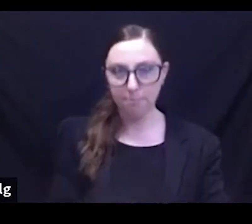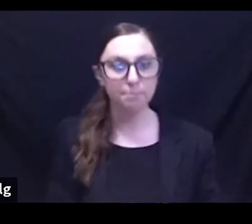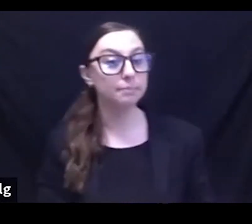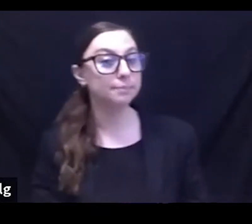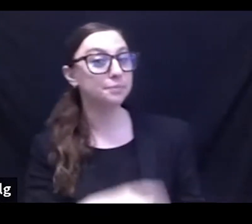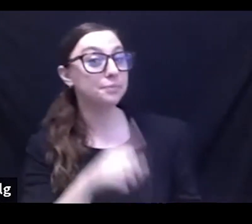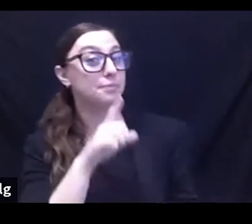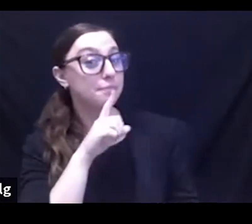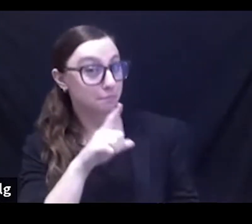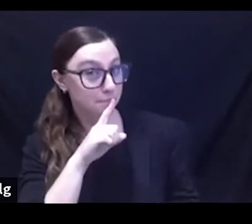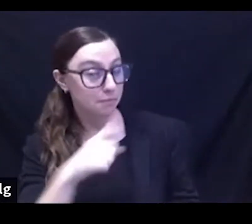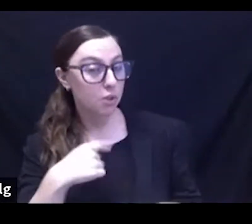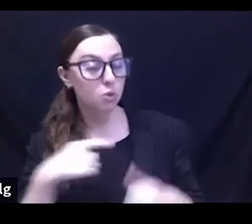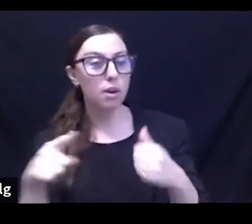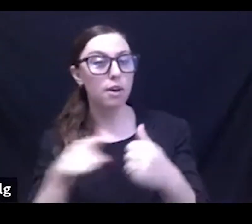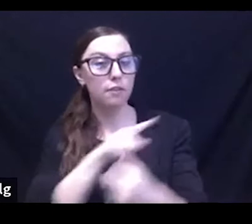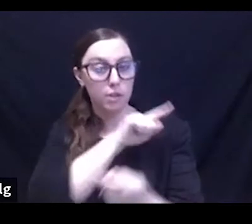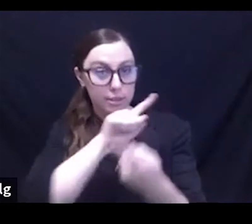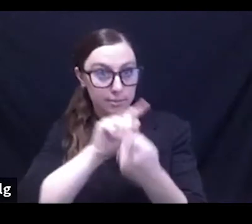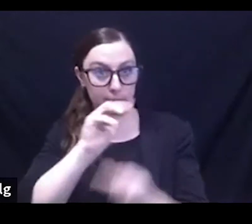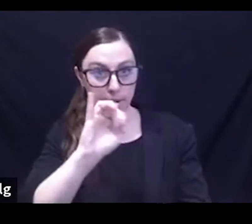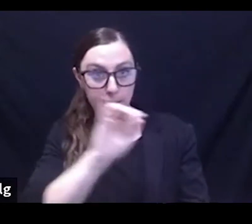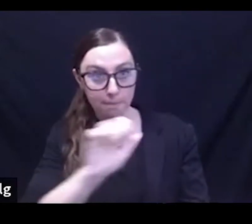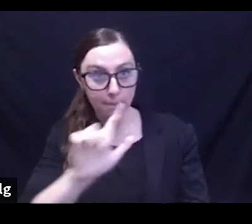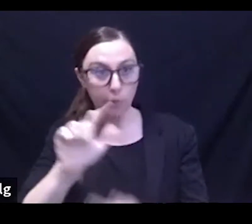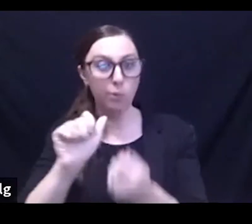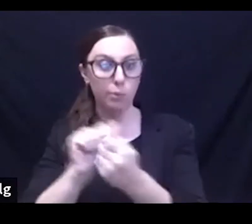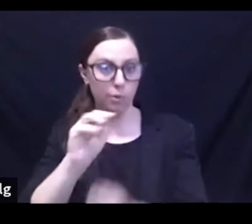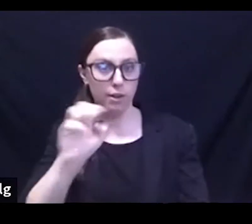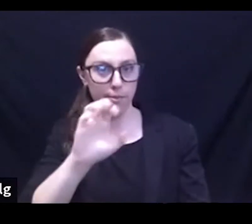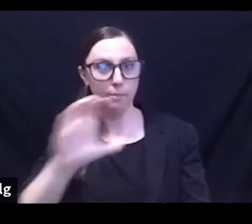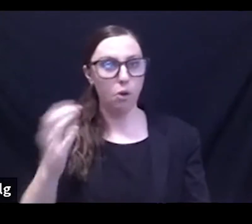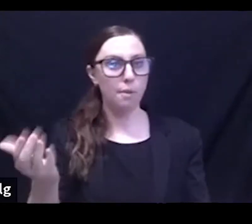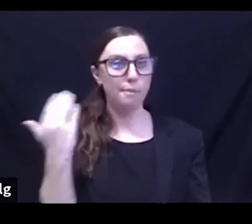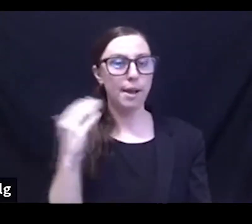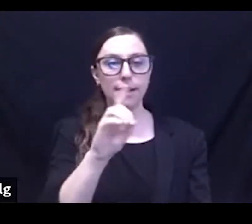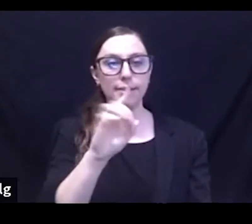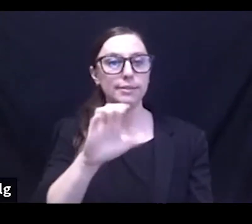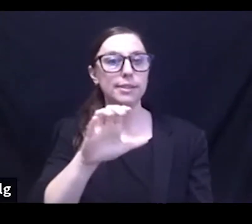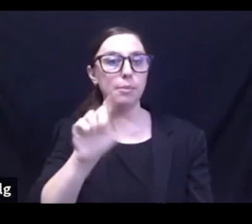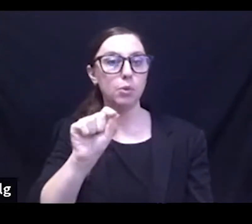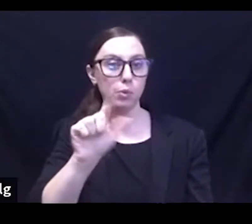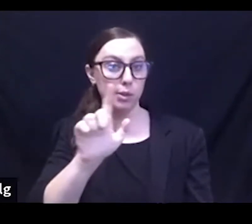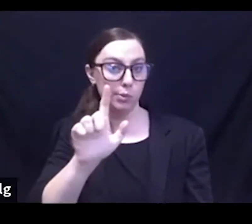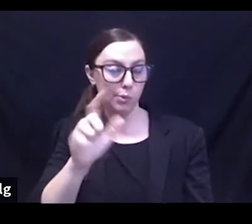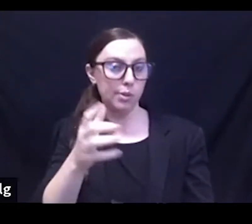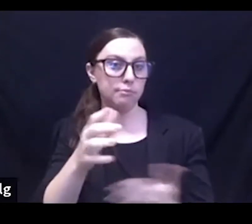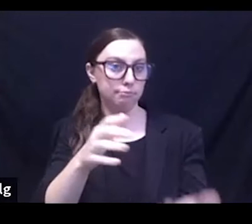Sabina: Sure. I first met Michael, along with you, Marc, December 2021 upon receiving complaints from